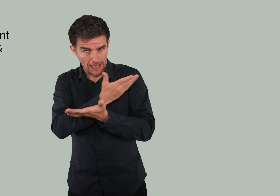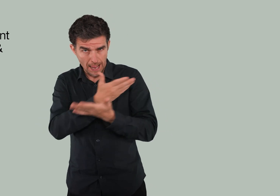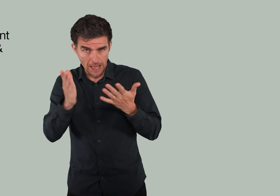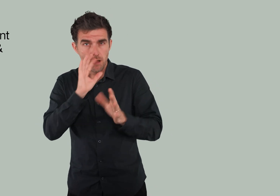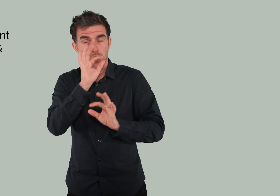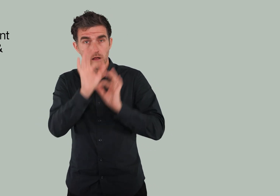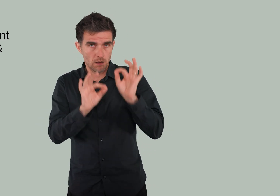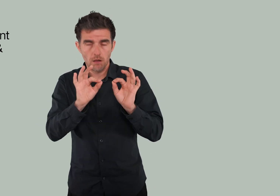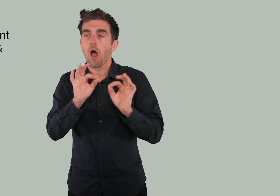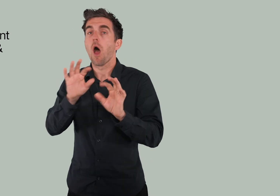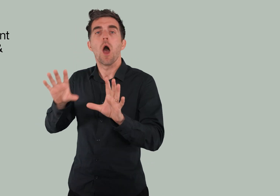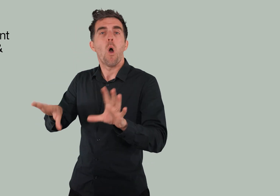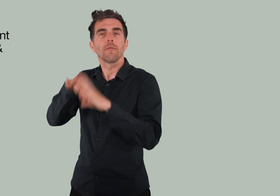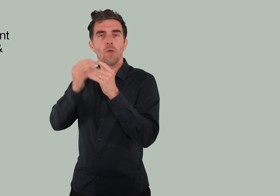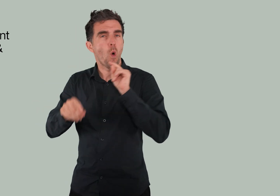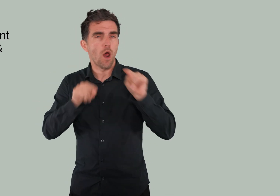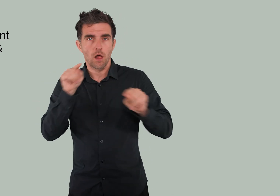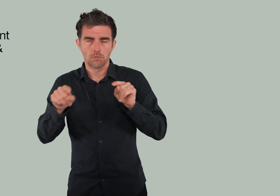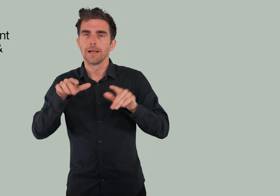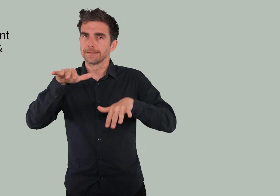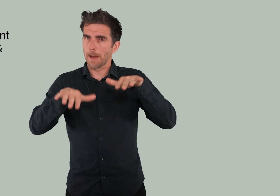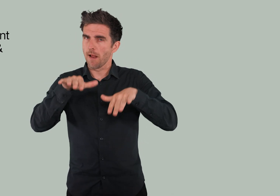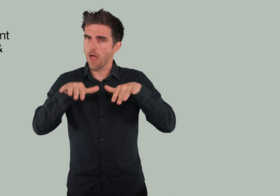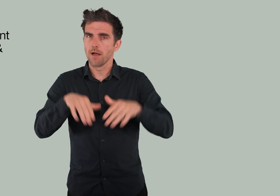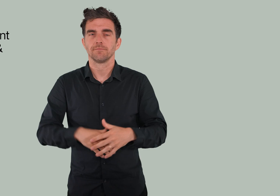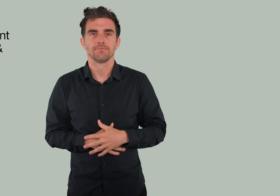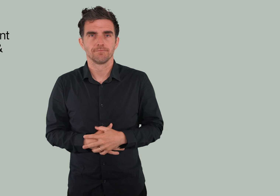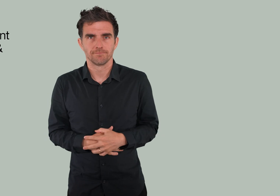Clearly driver questions as overall customers.